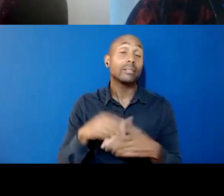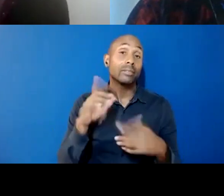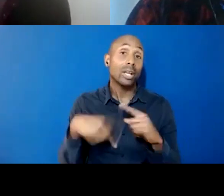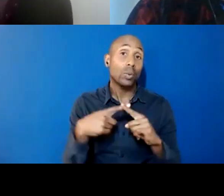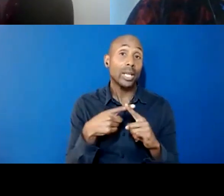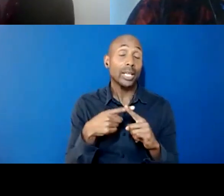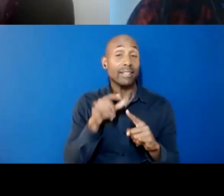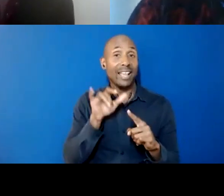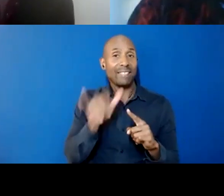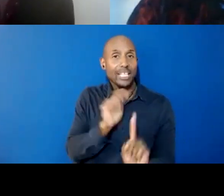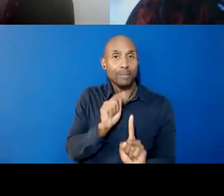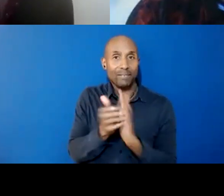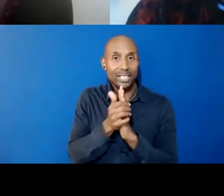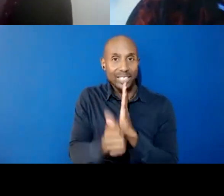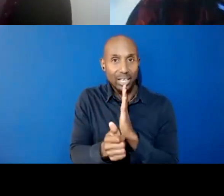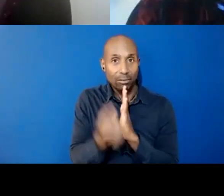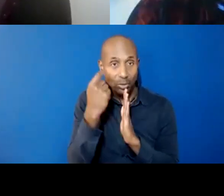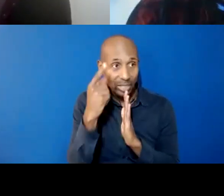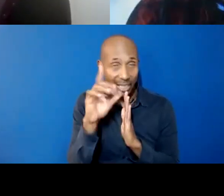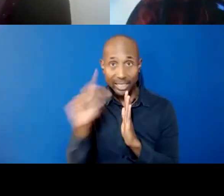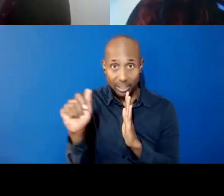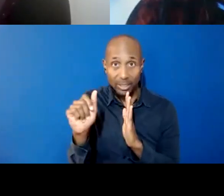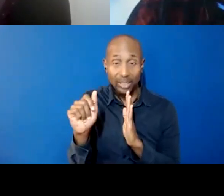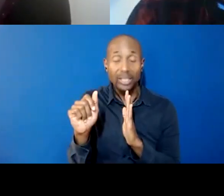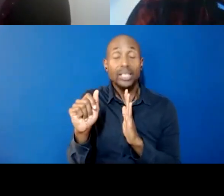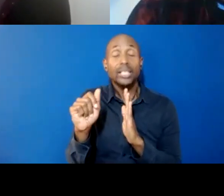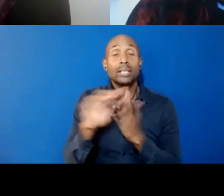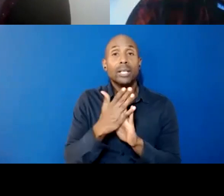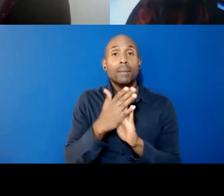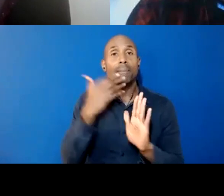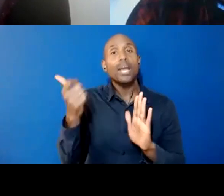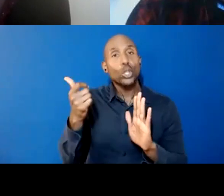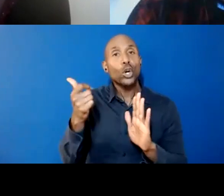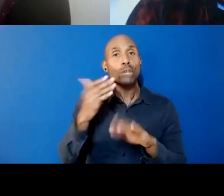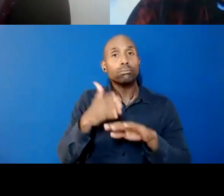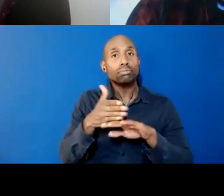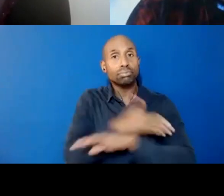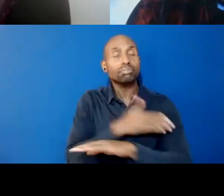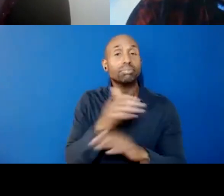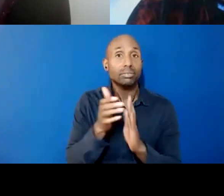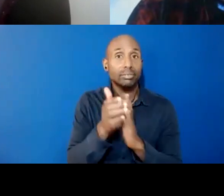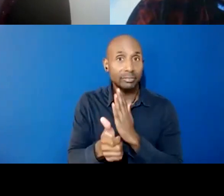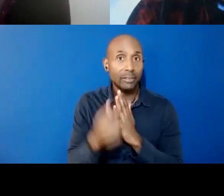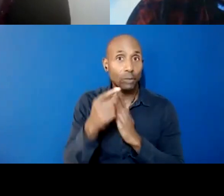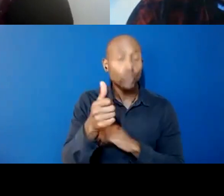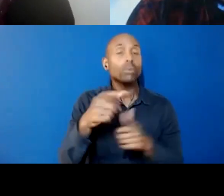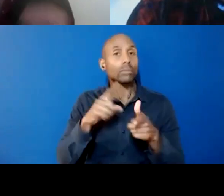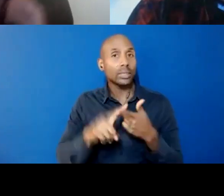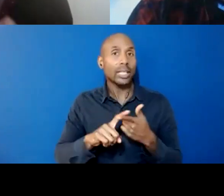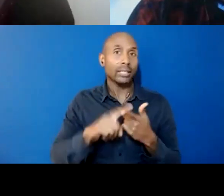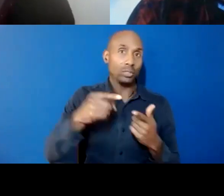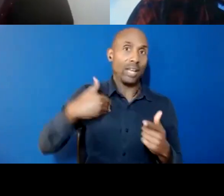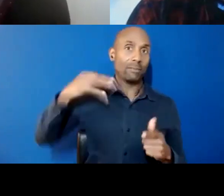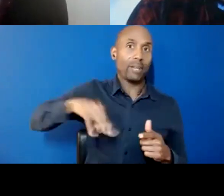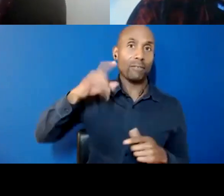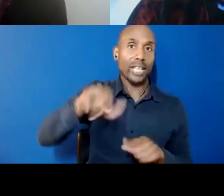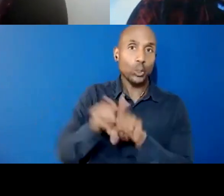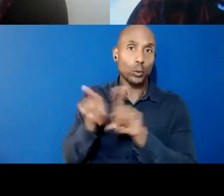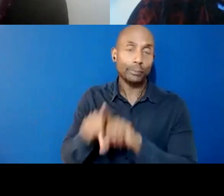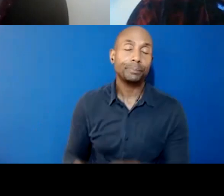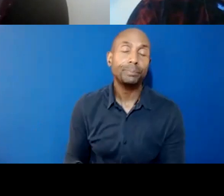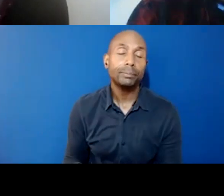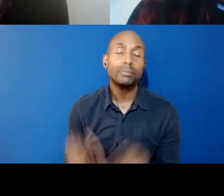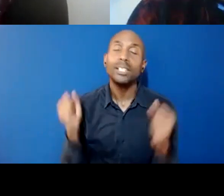is hard when the organizations are facing a lot of reduced staff and there is not as